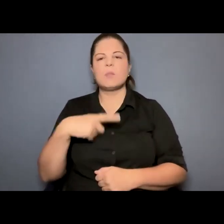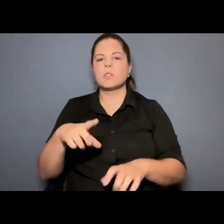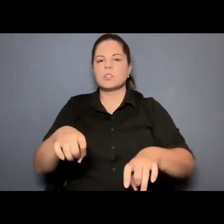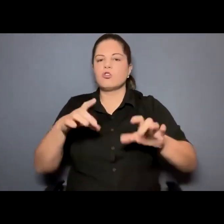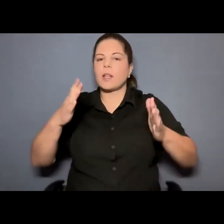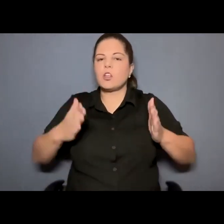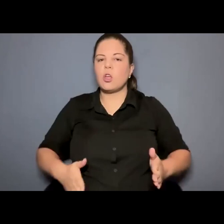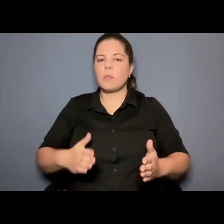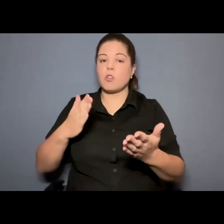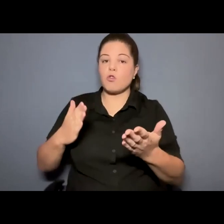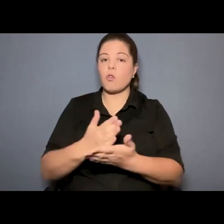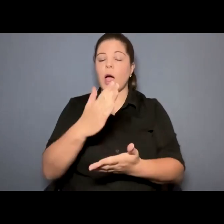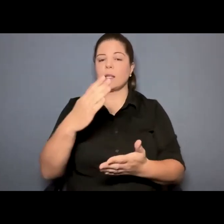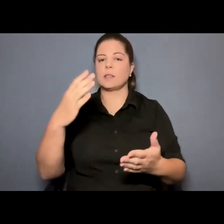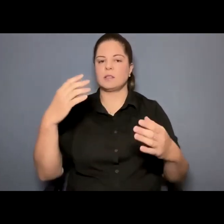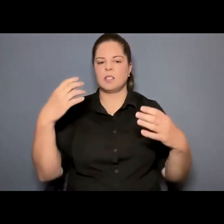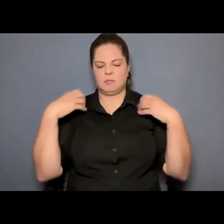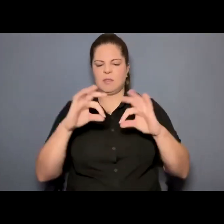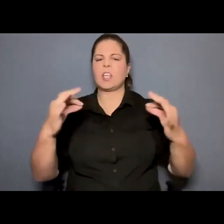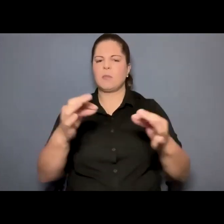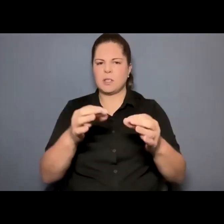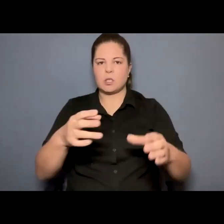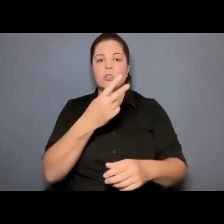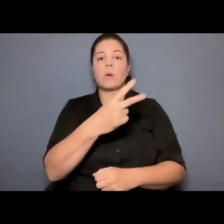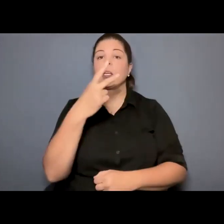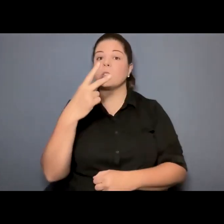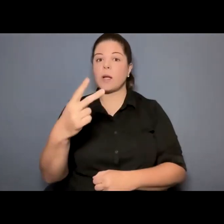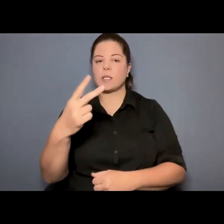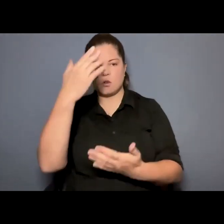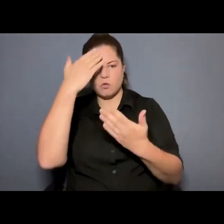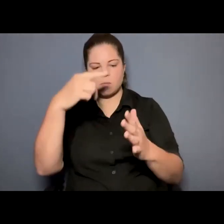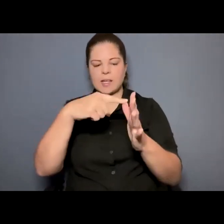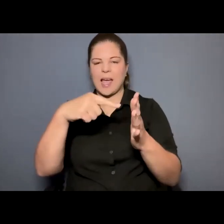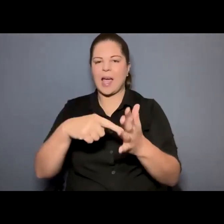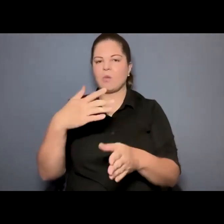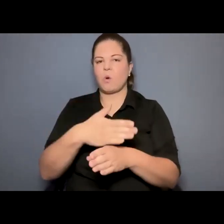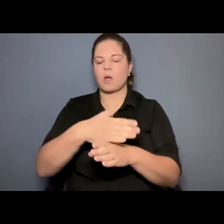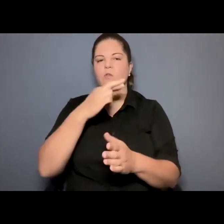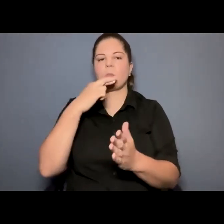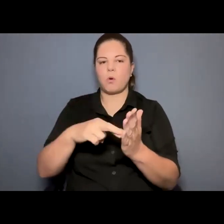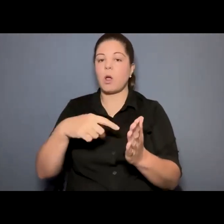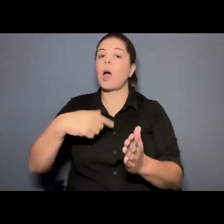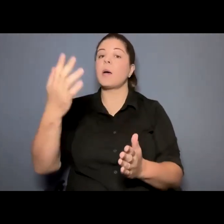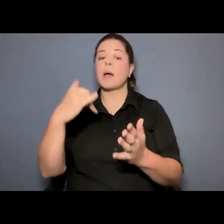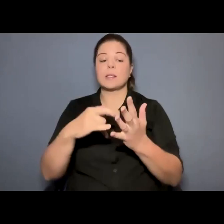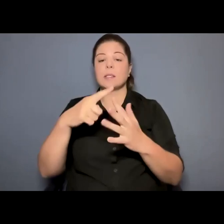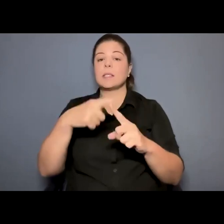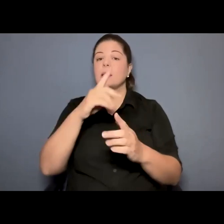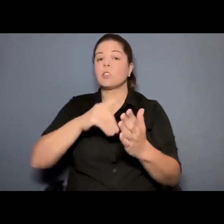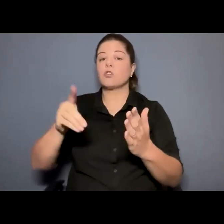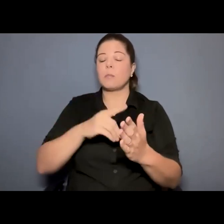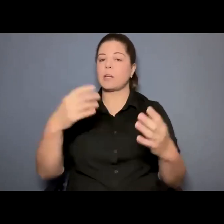2020 Respect at Work Report I led while I was the Sex Discrimination Commissioner. One of the most